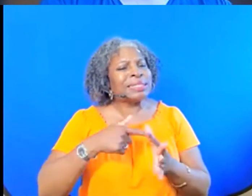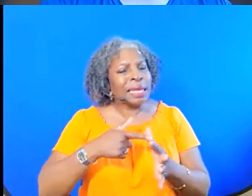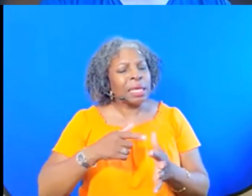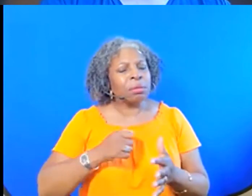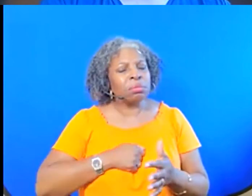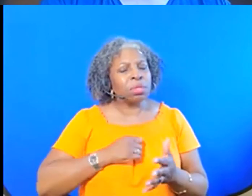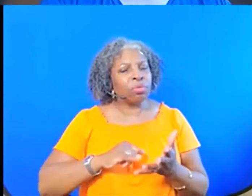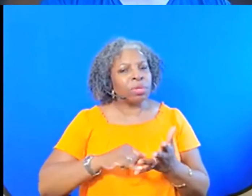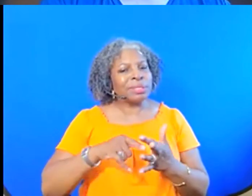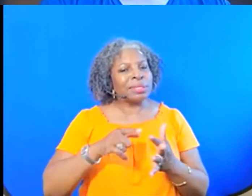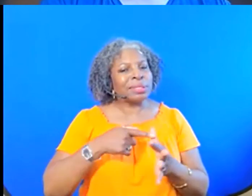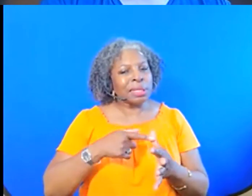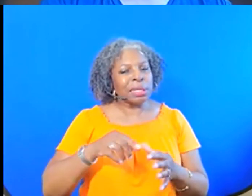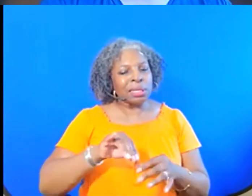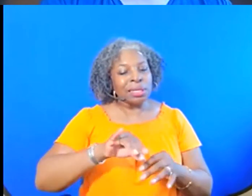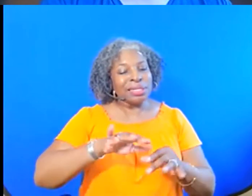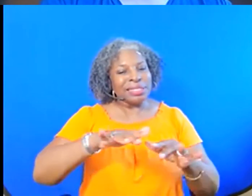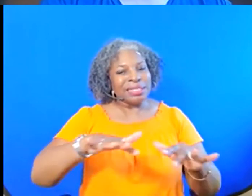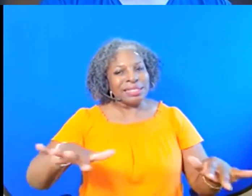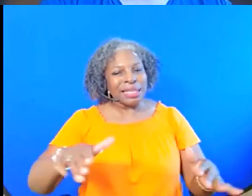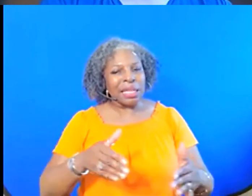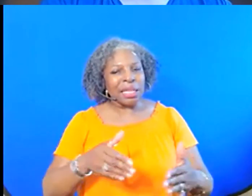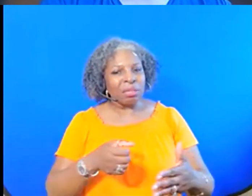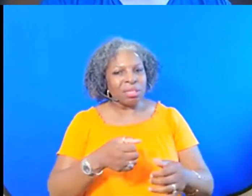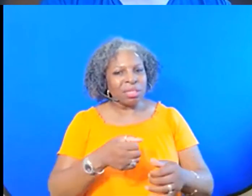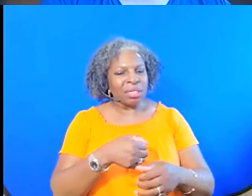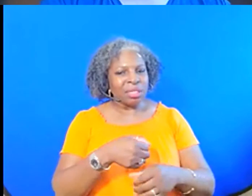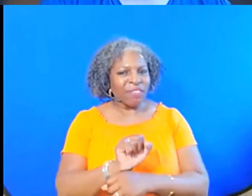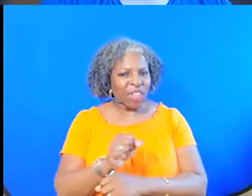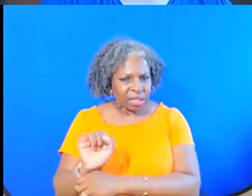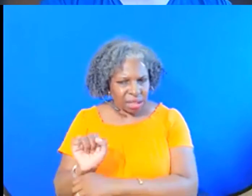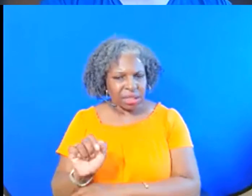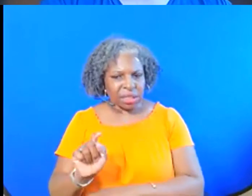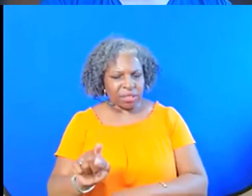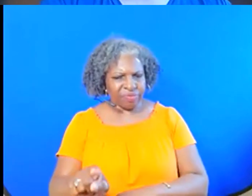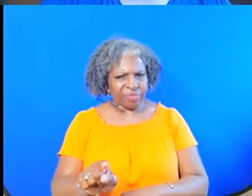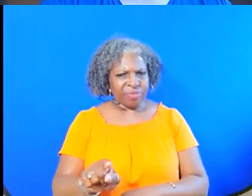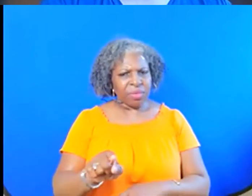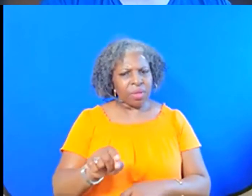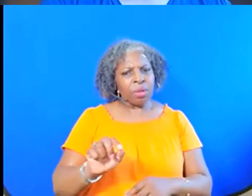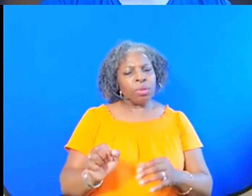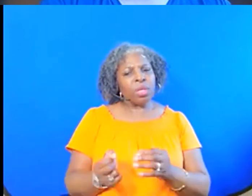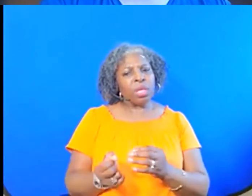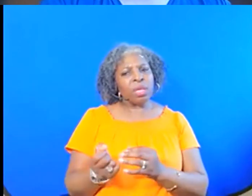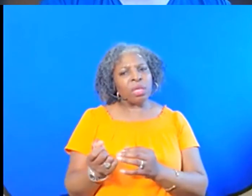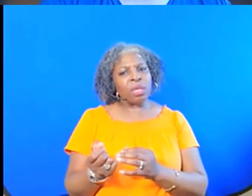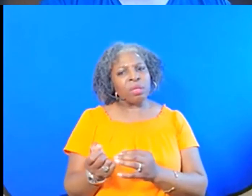half the north part is developed. And it's residential and heavy industry, etc.